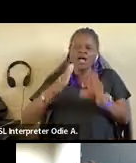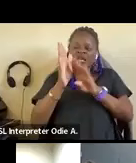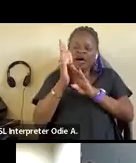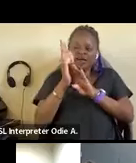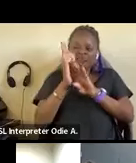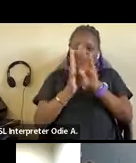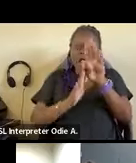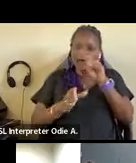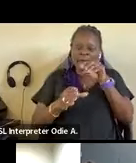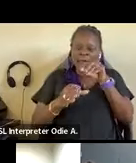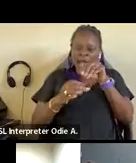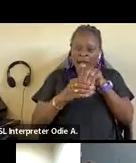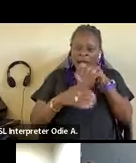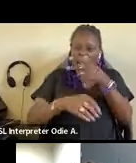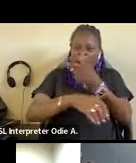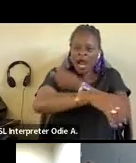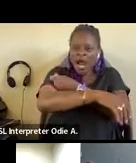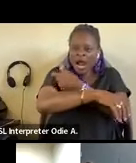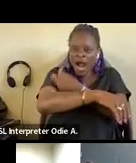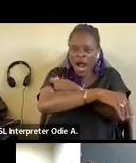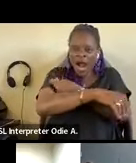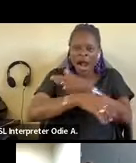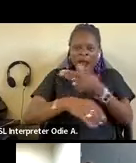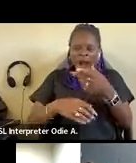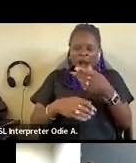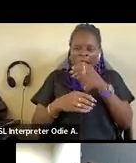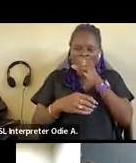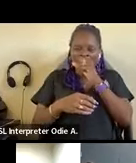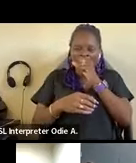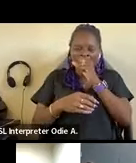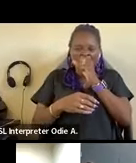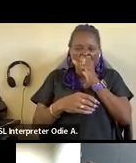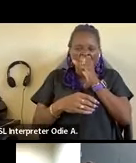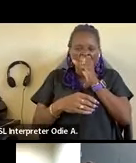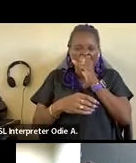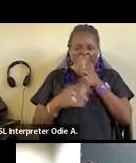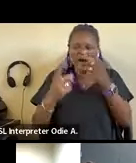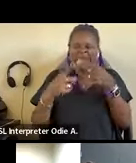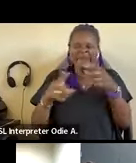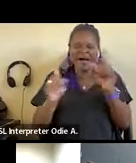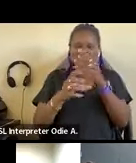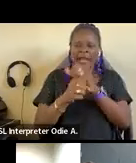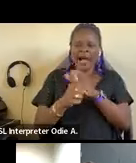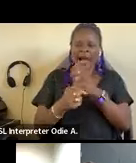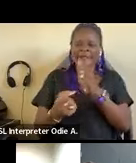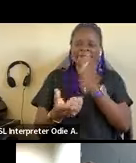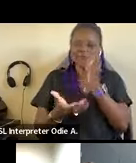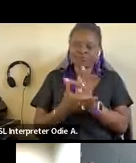earlier this month of vaccines for our youngest residents. Many parents are so relieved to finally